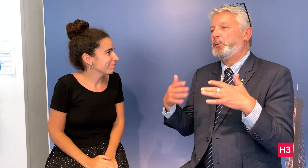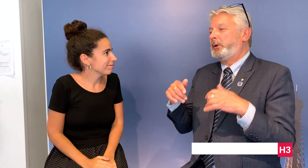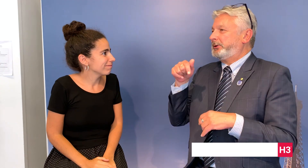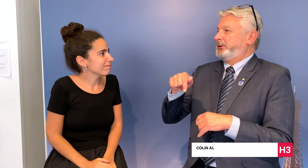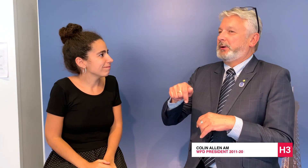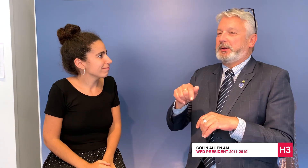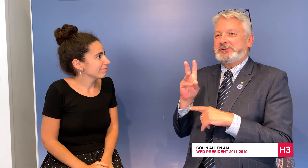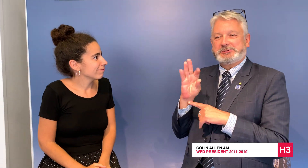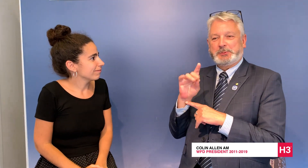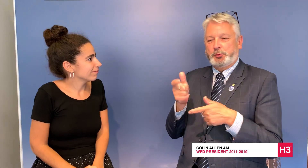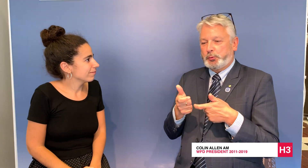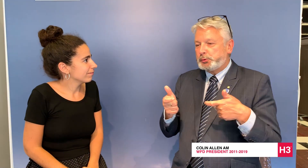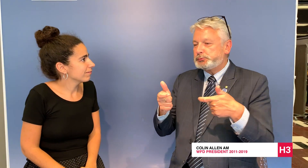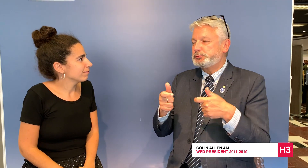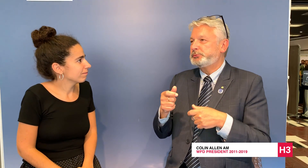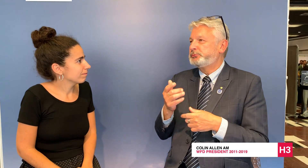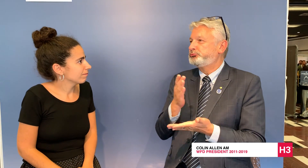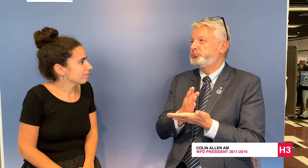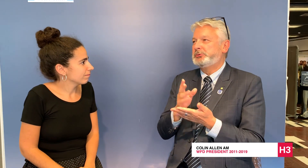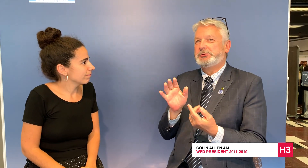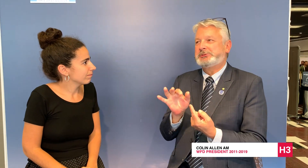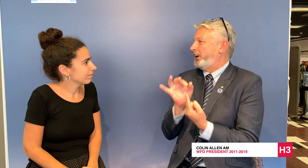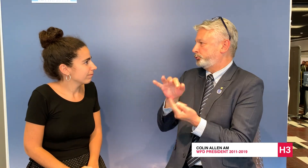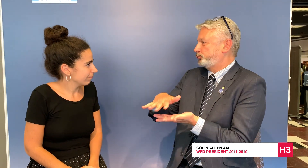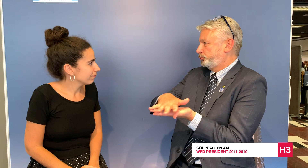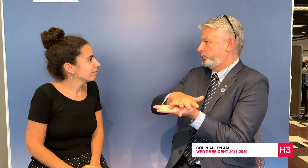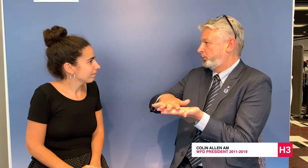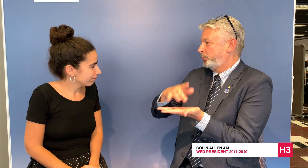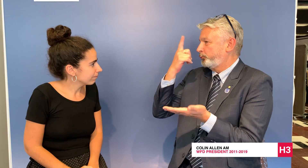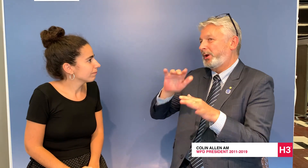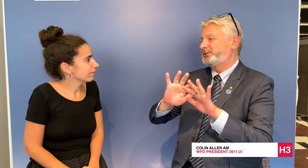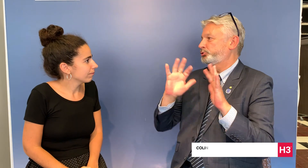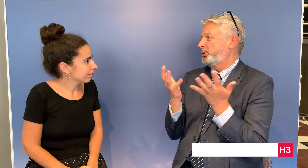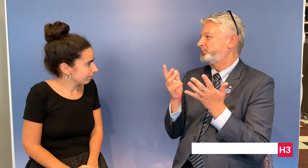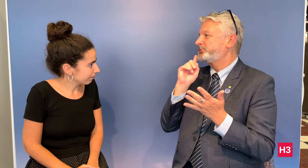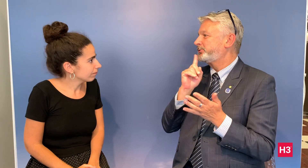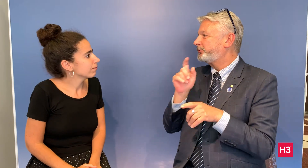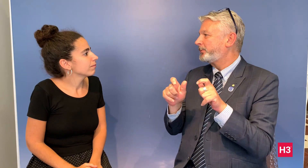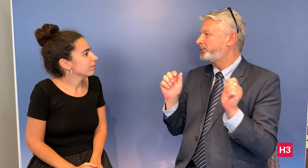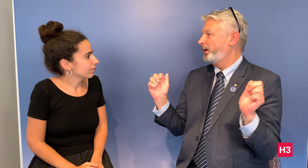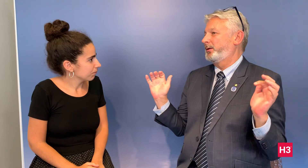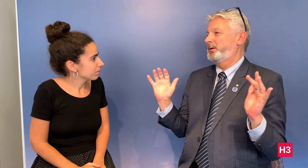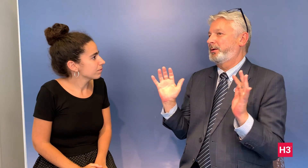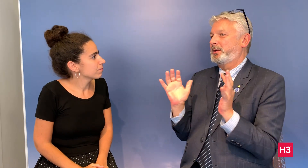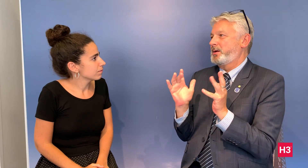Amazing. The World Congress is truly a special place for associations of deaf people to congregate and energize.